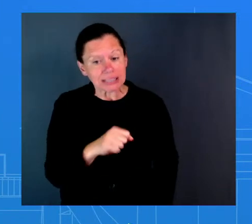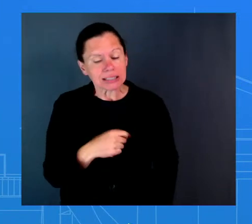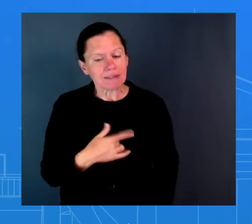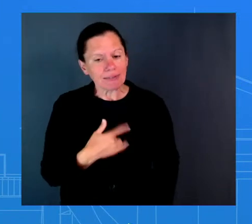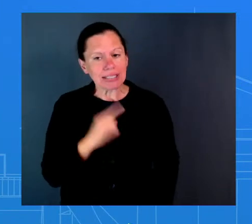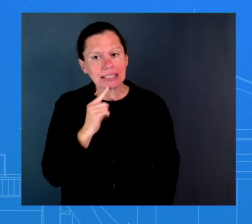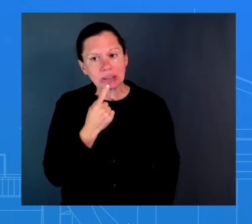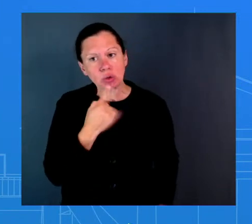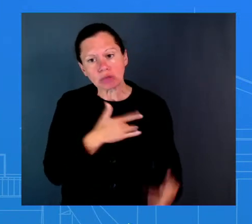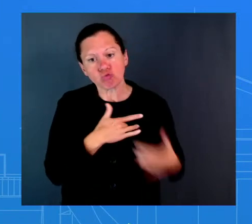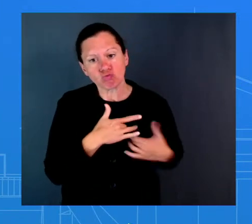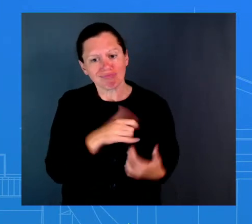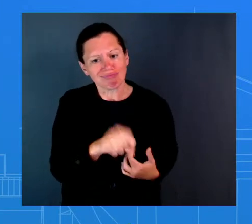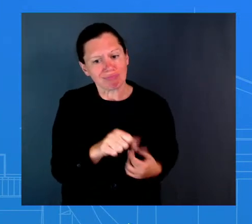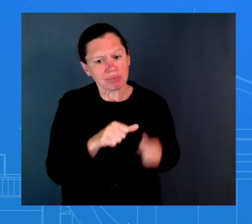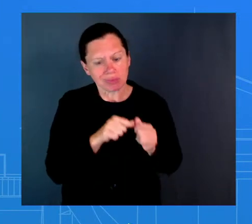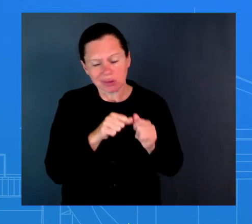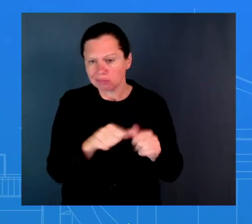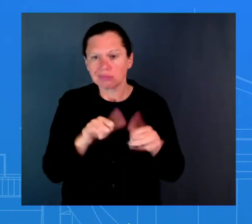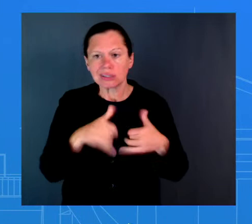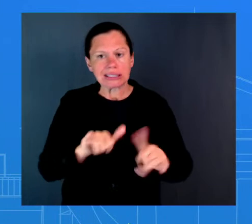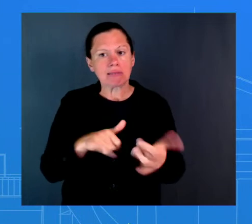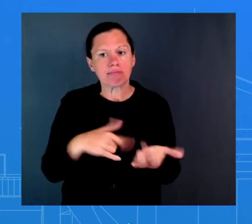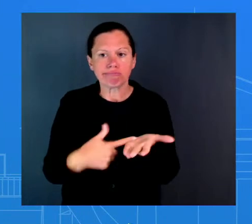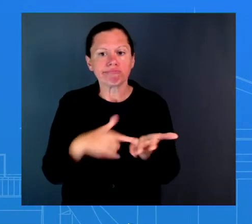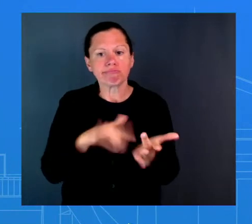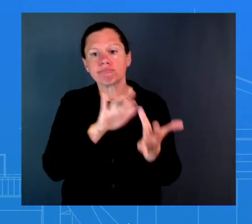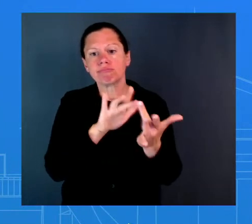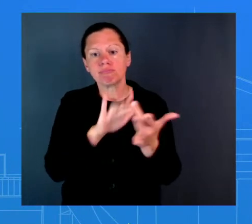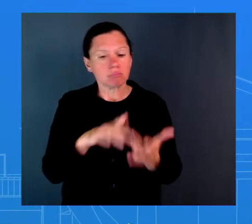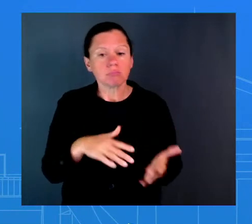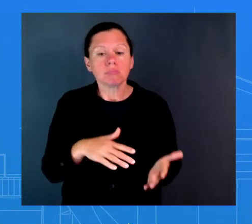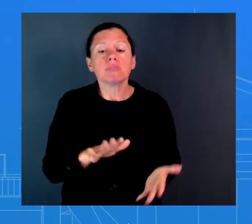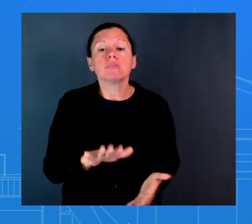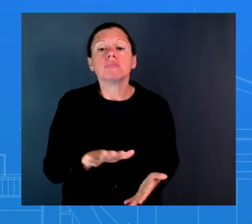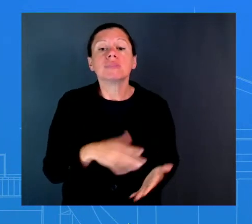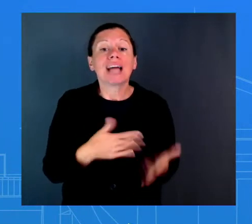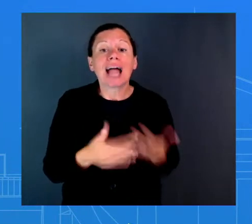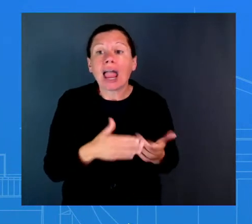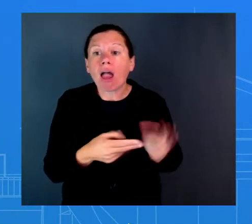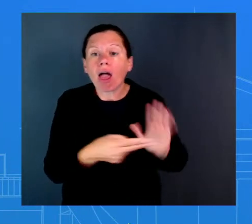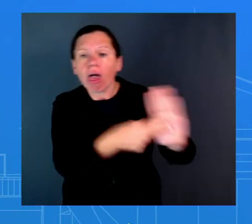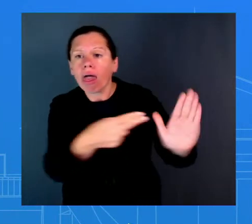and we will do that regardless of the country. There is not some special exemption